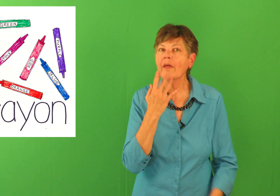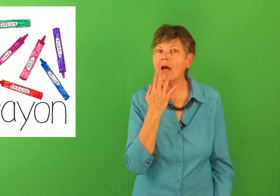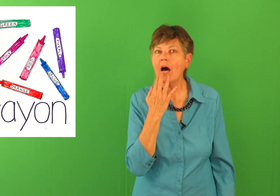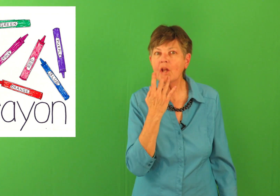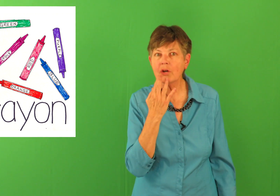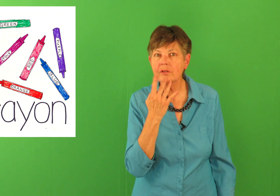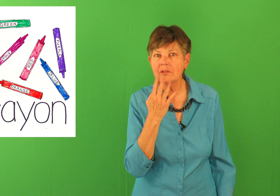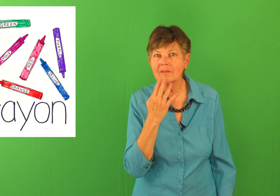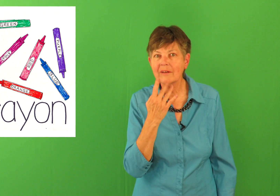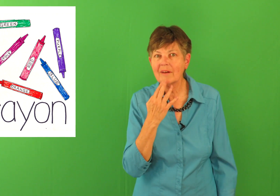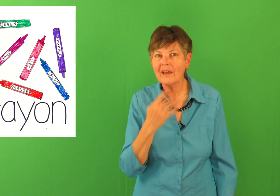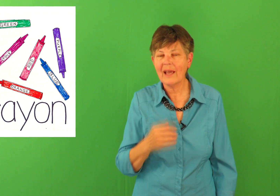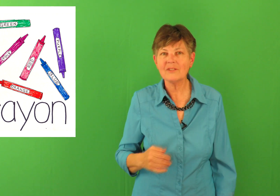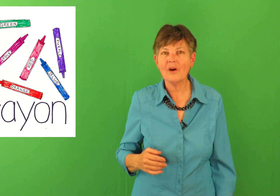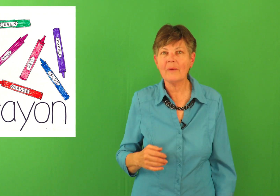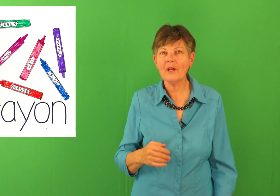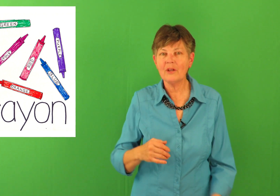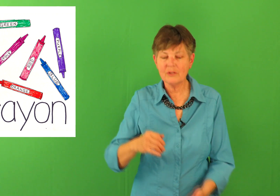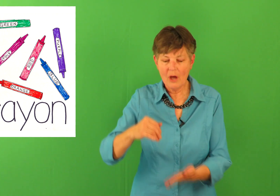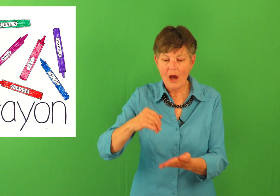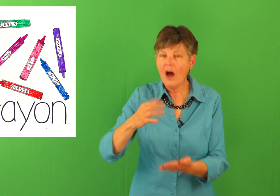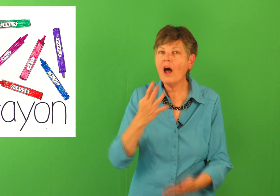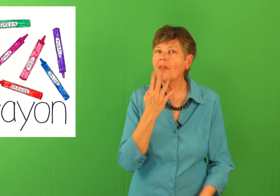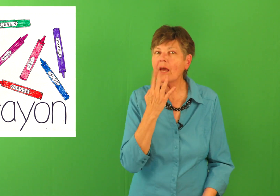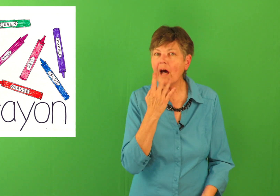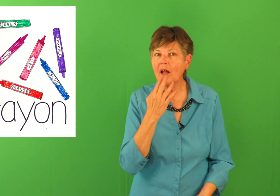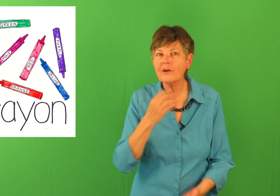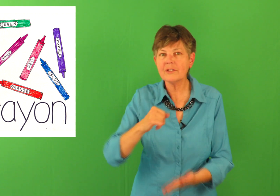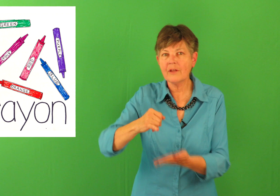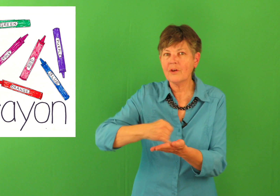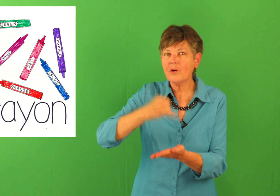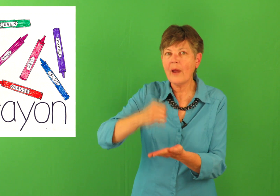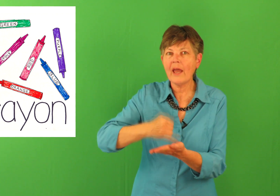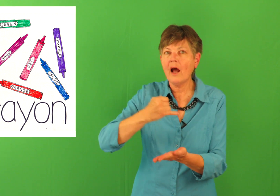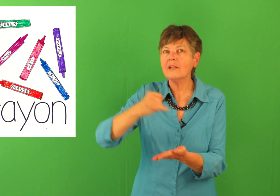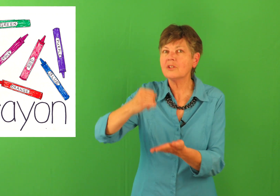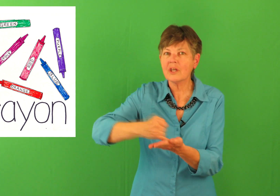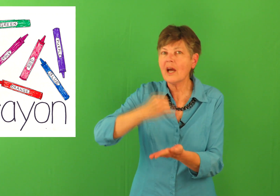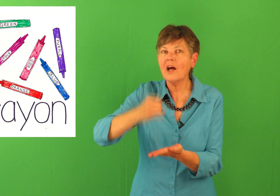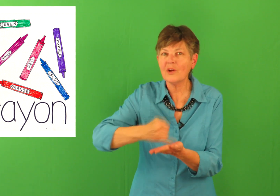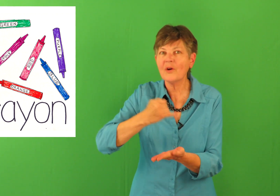the colors okay so I'm going to use all the colors of the crayons to color a